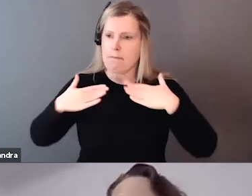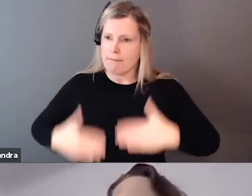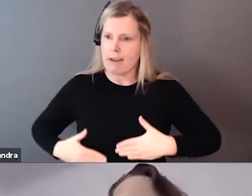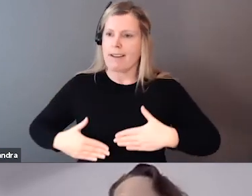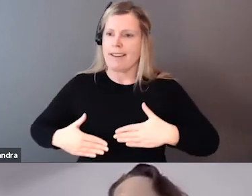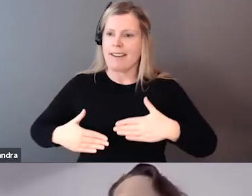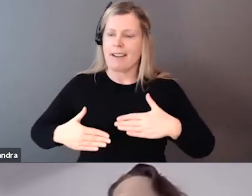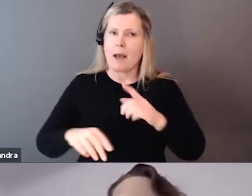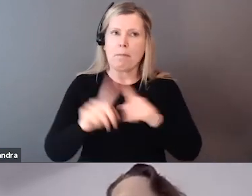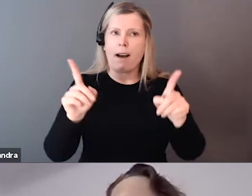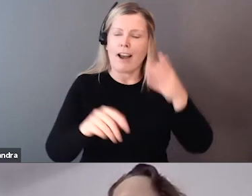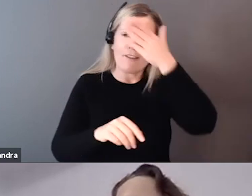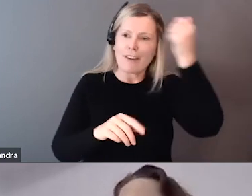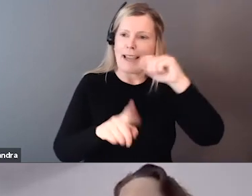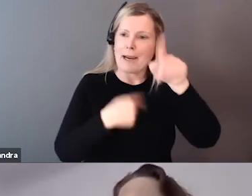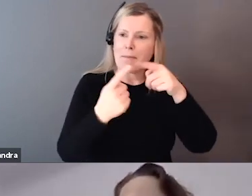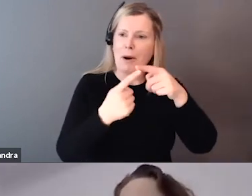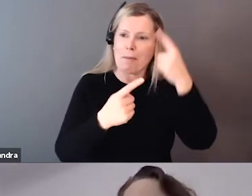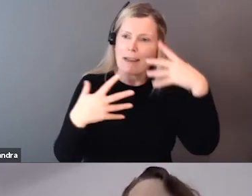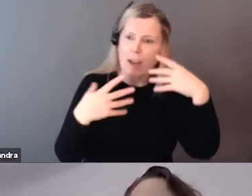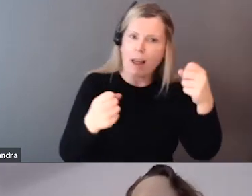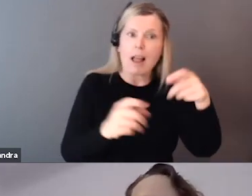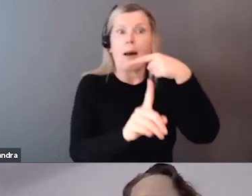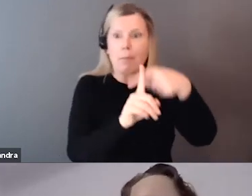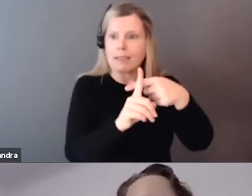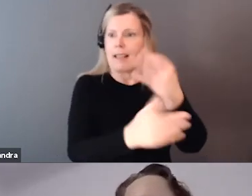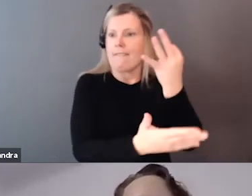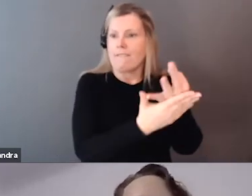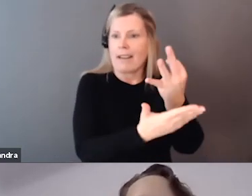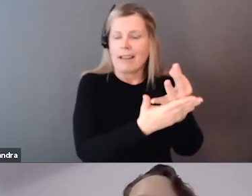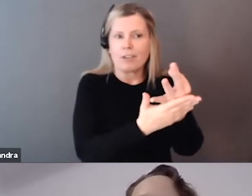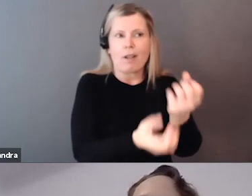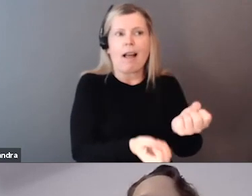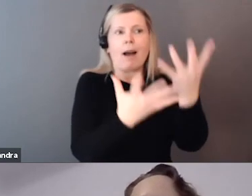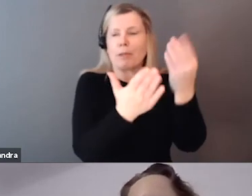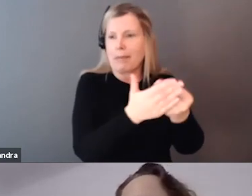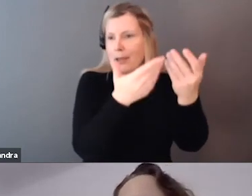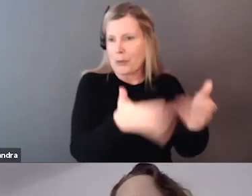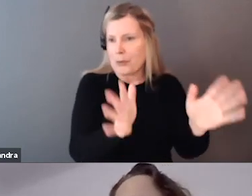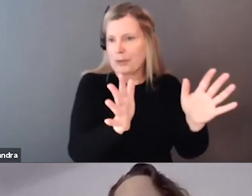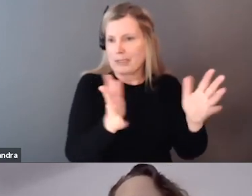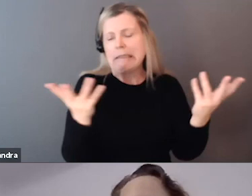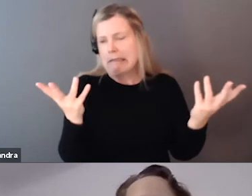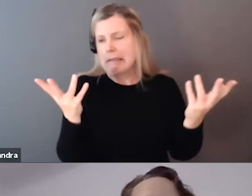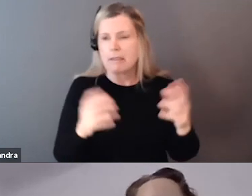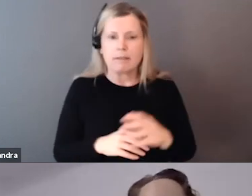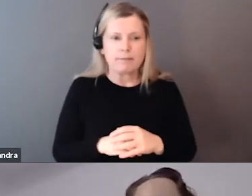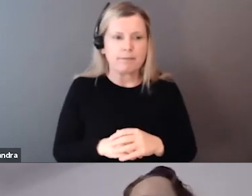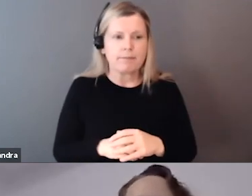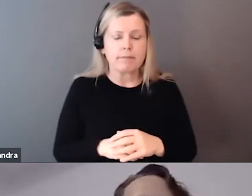there's also a whole financial structure around these issues as well. So, just to conclude,